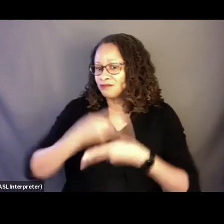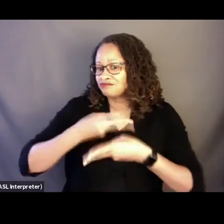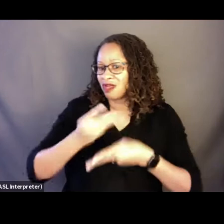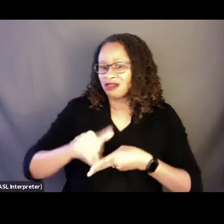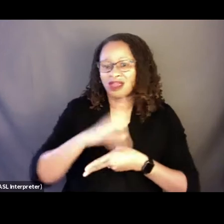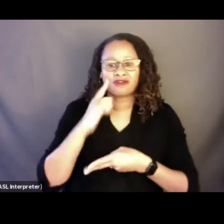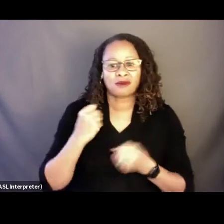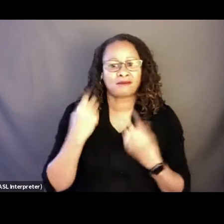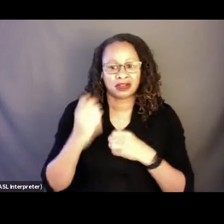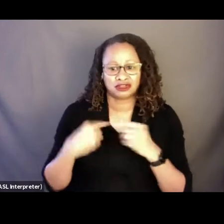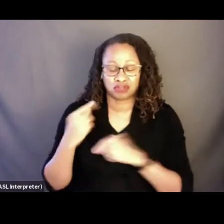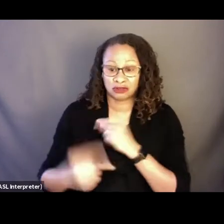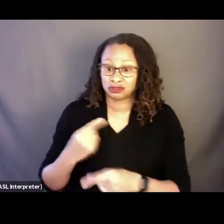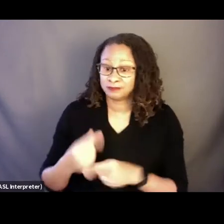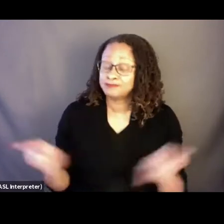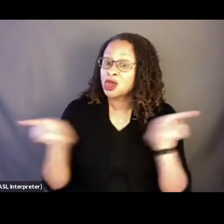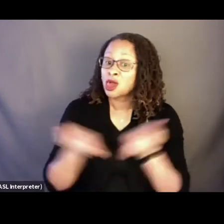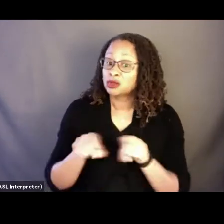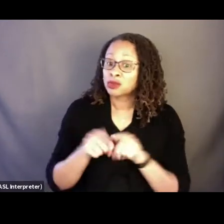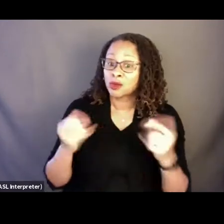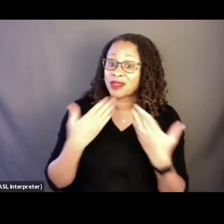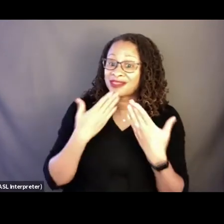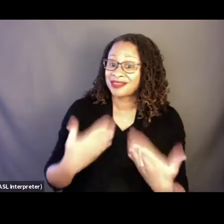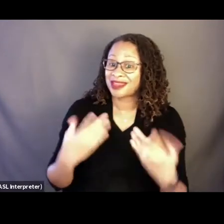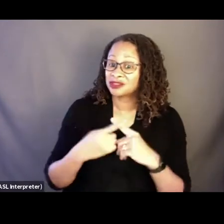I would like to also give a thanks out to Indie Wire